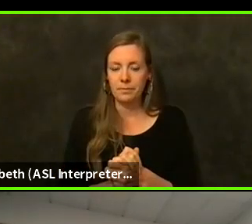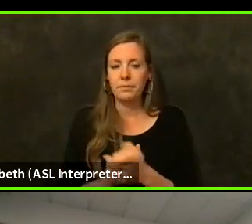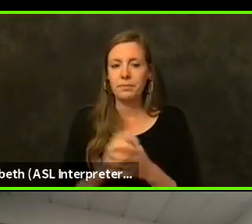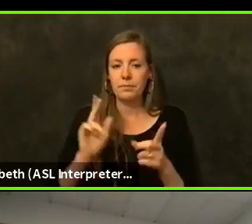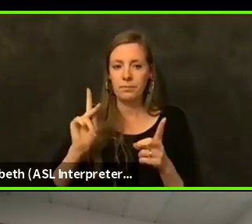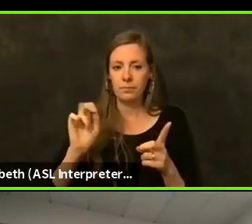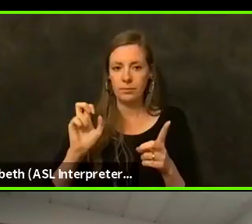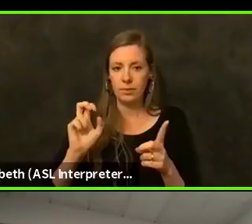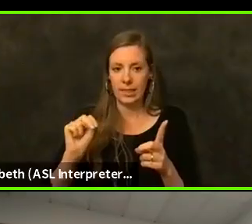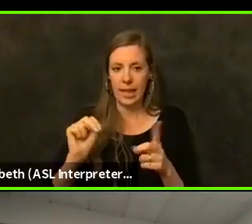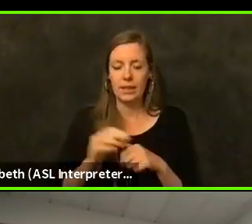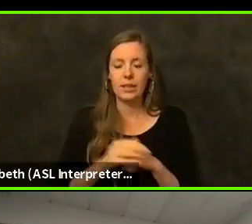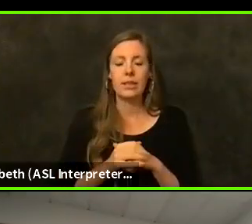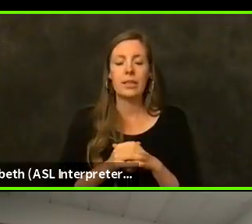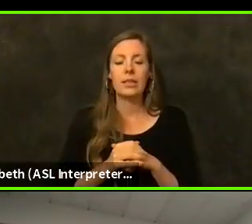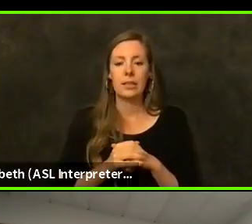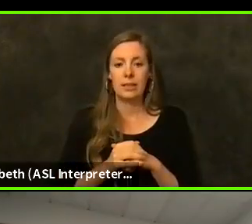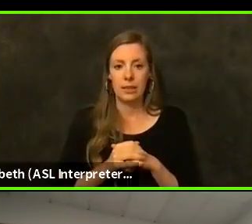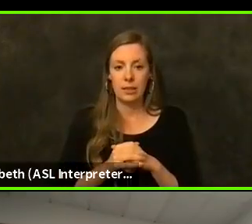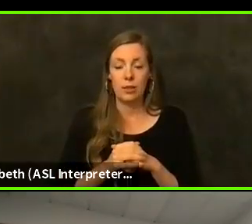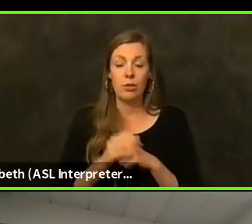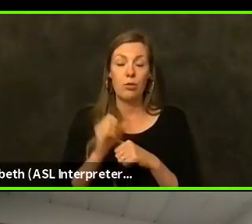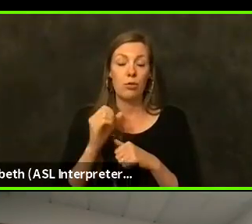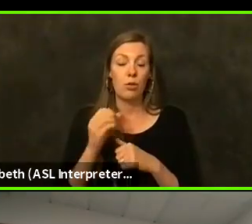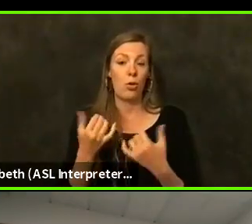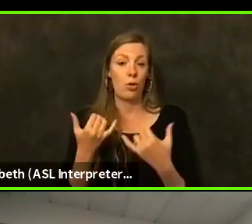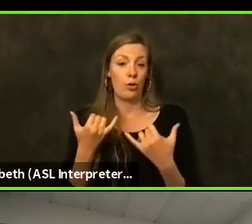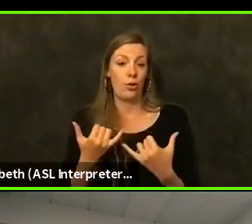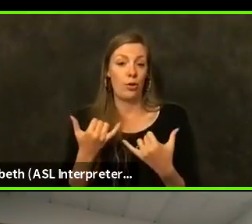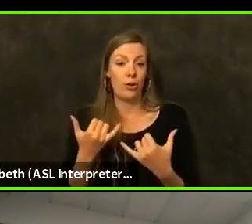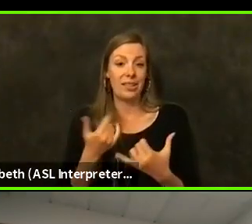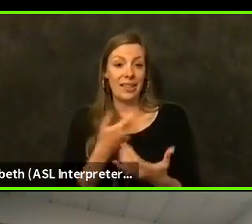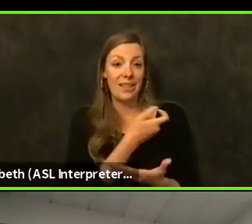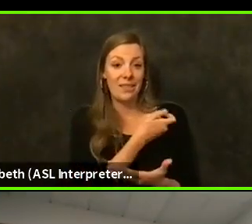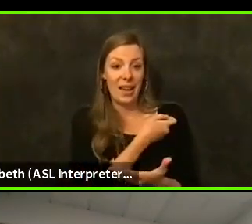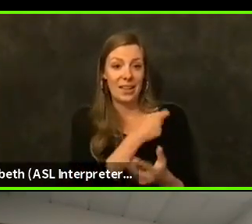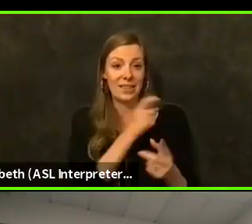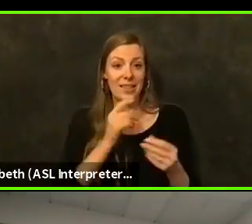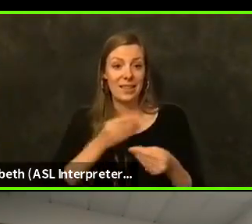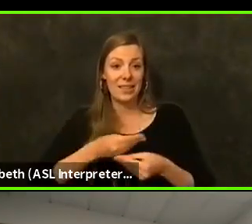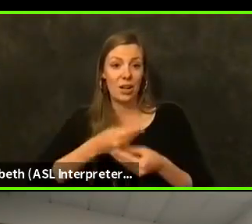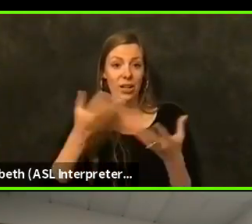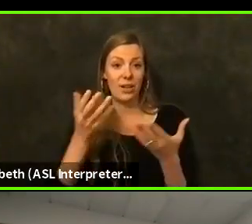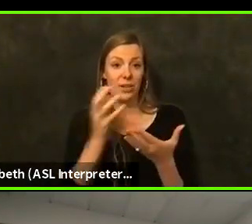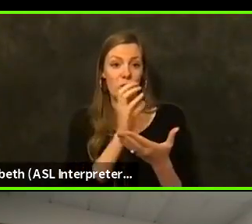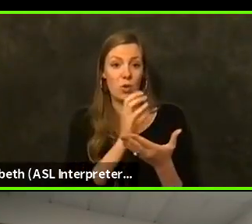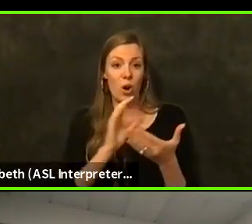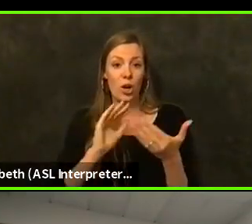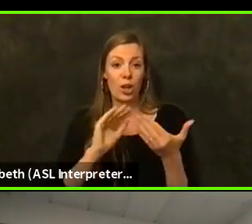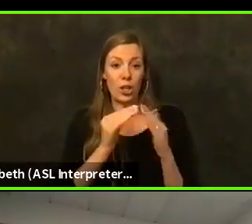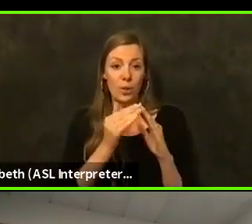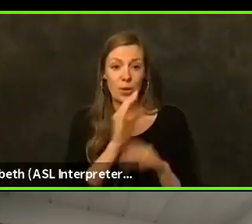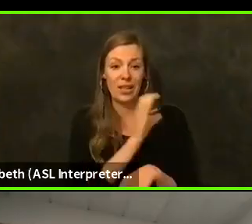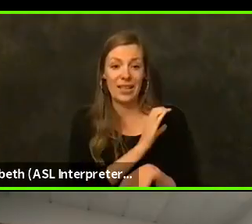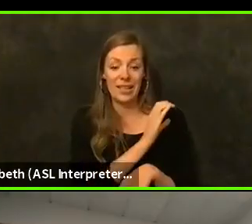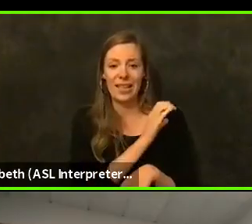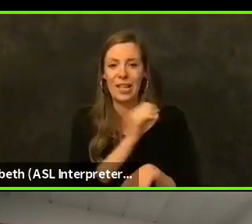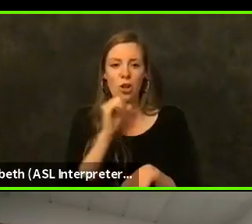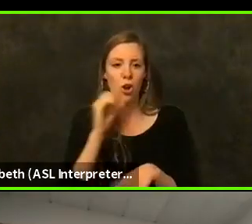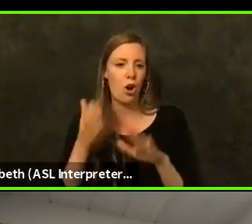answer that, so even currently vaccines, they're going to our community clinics don't run through our public health lab.